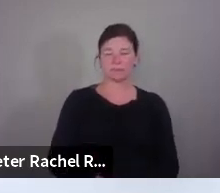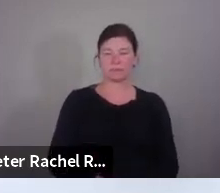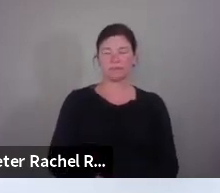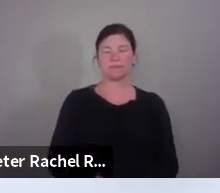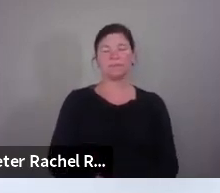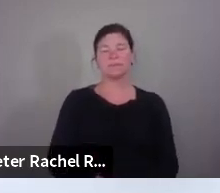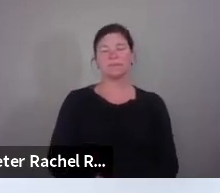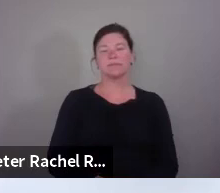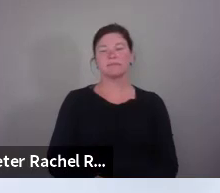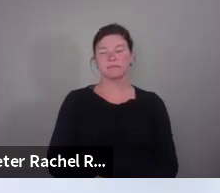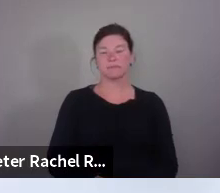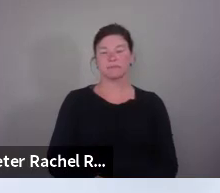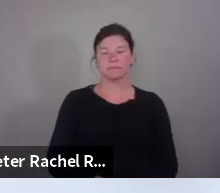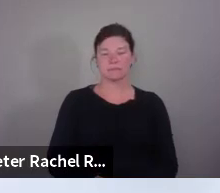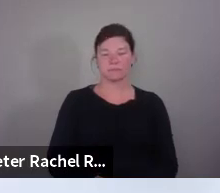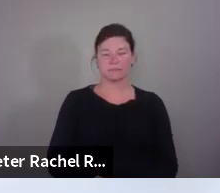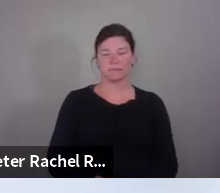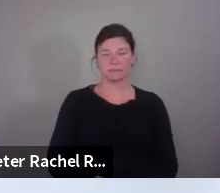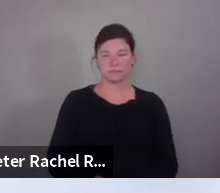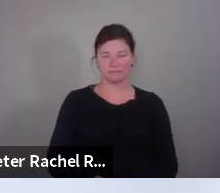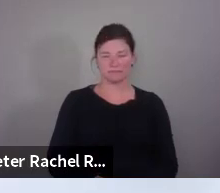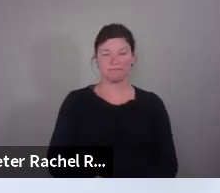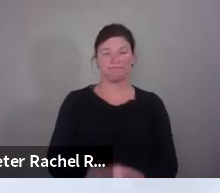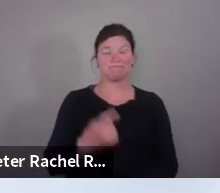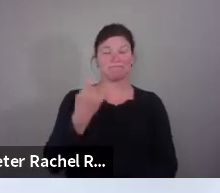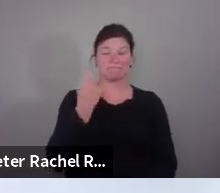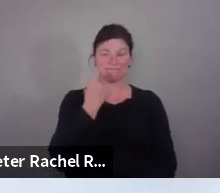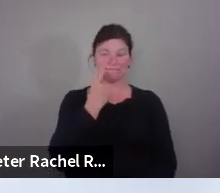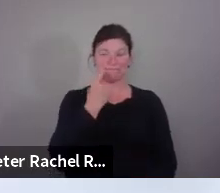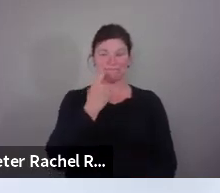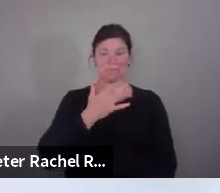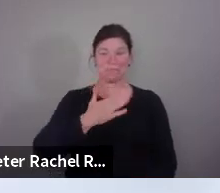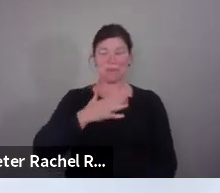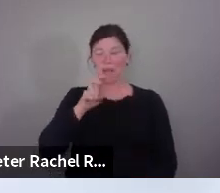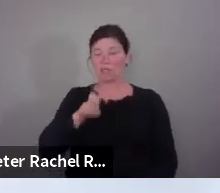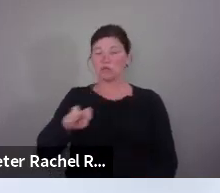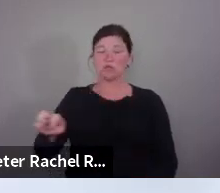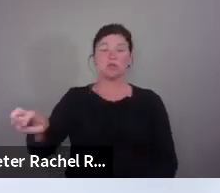I have just a quick question for 11:57:44 both of you. Just to let 11:57:46 -- or comment. I just want to let you